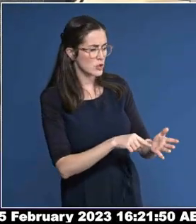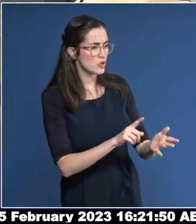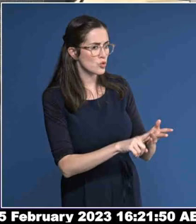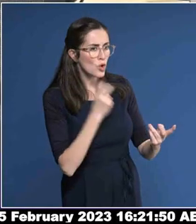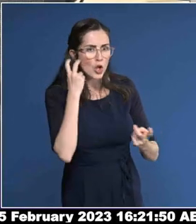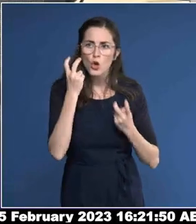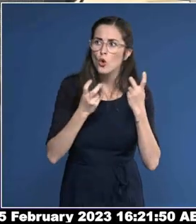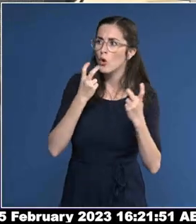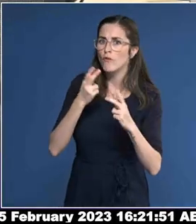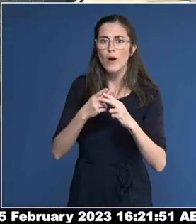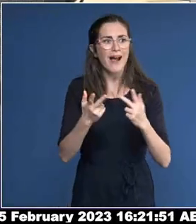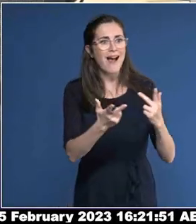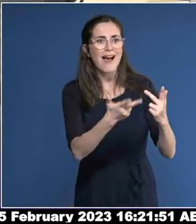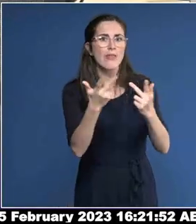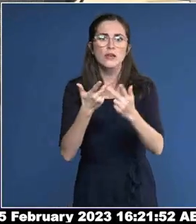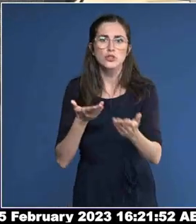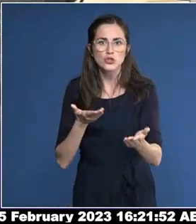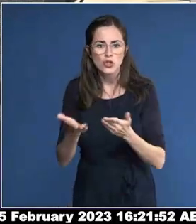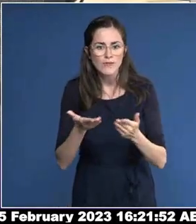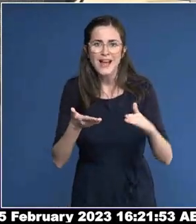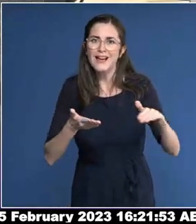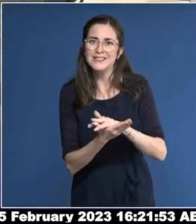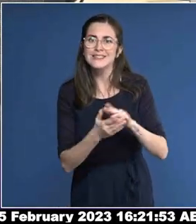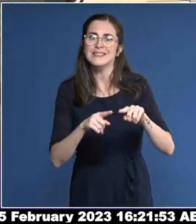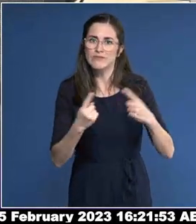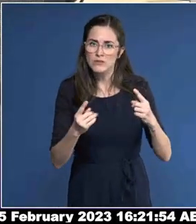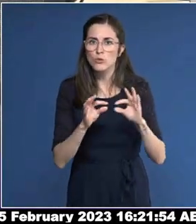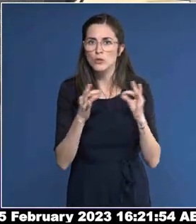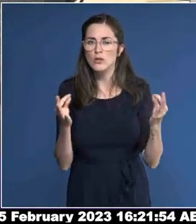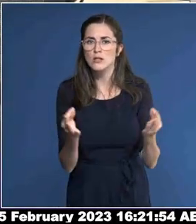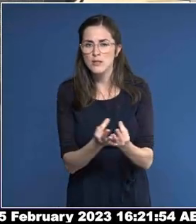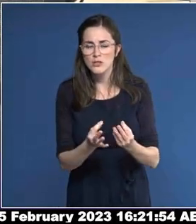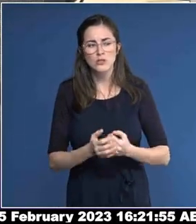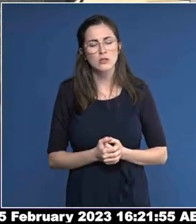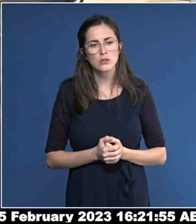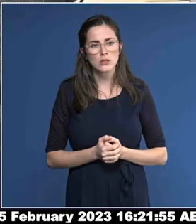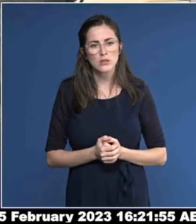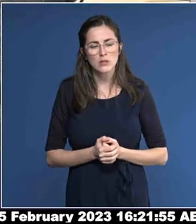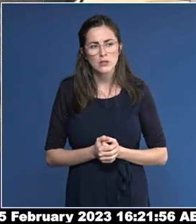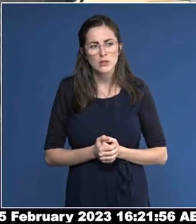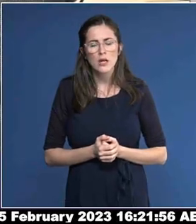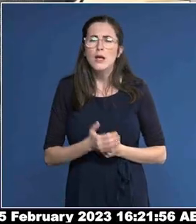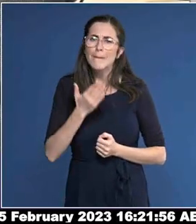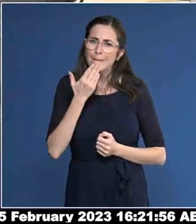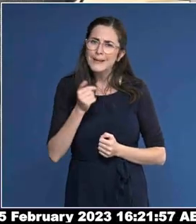or seek a service in a different way, can you speak to the crossover involved there and